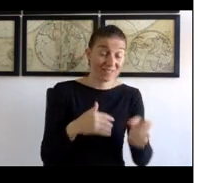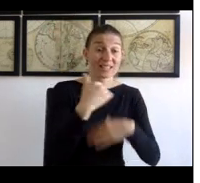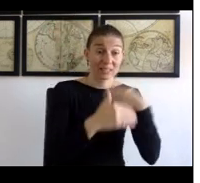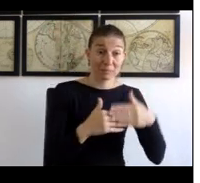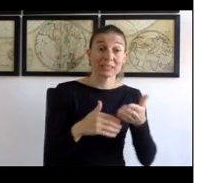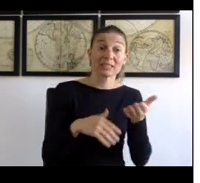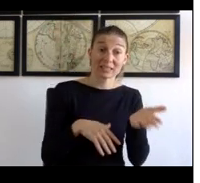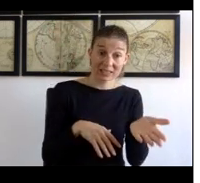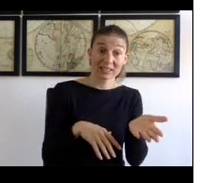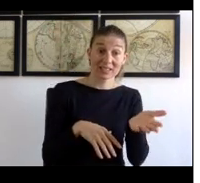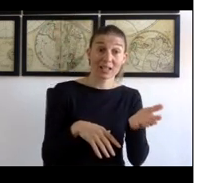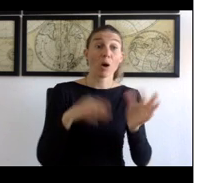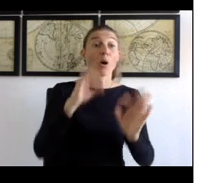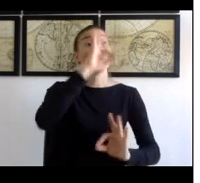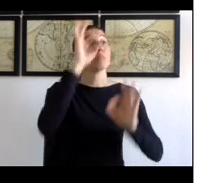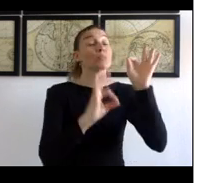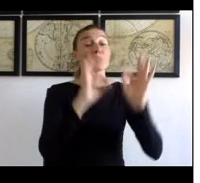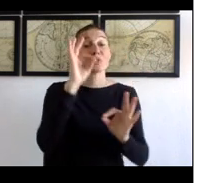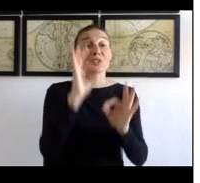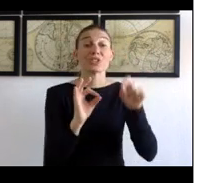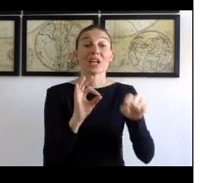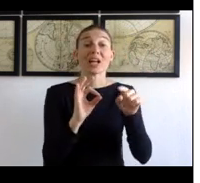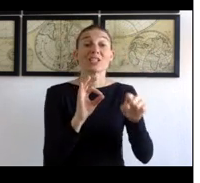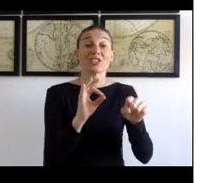The percentage of persons with disabilities